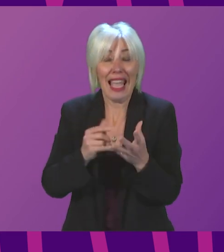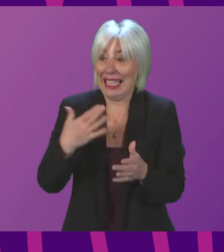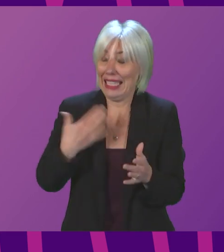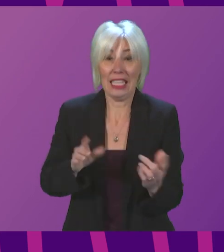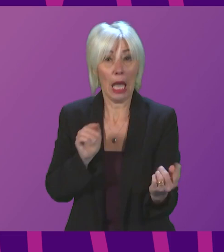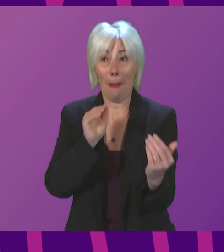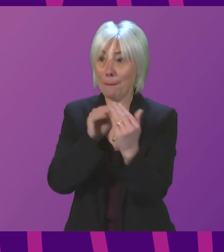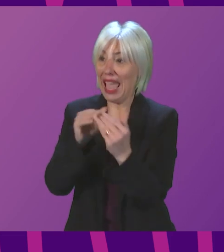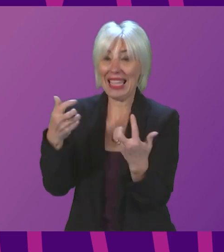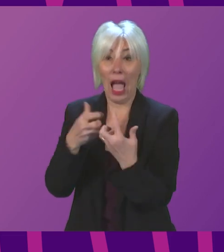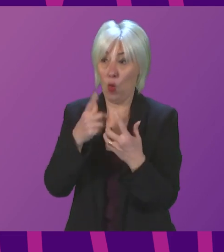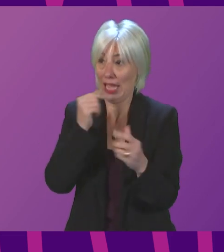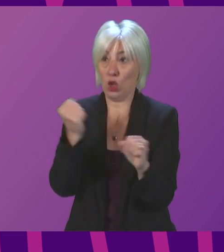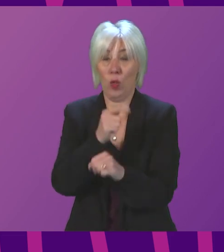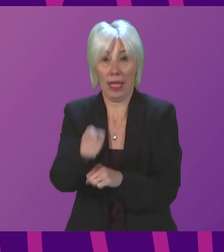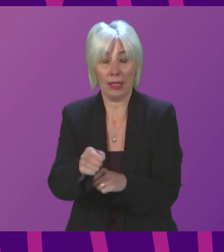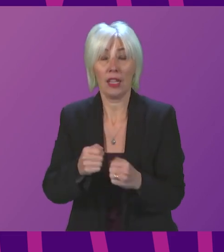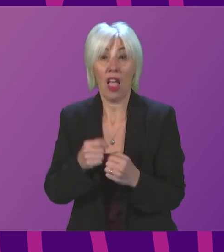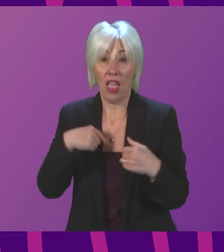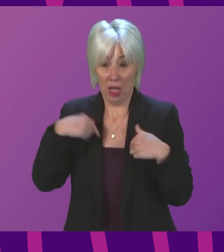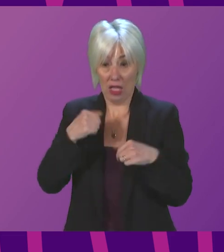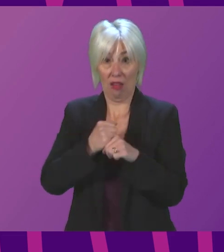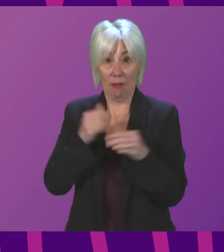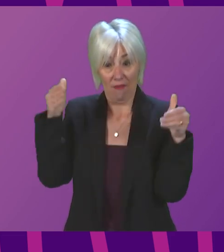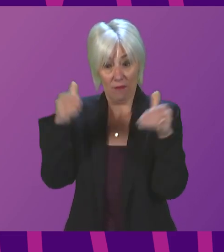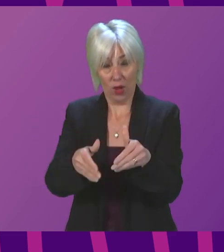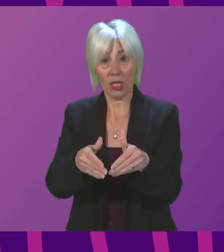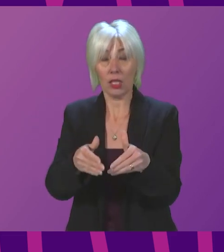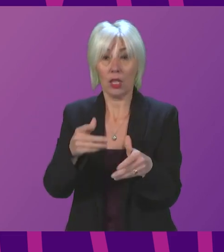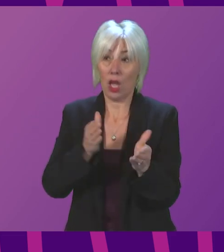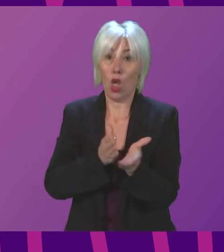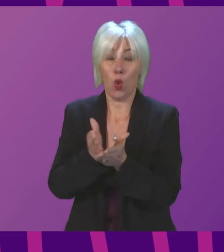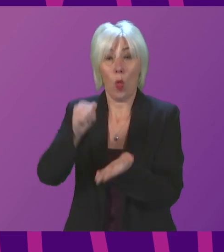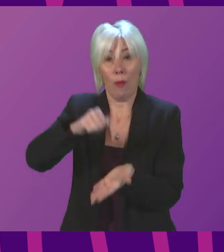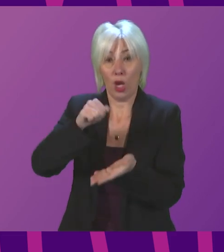low-carbon ways. That is what this Government is focused on, which will be reflected in the budget this afternoon.